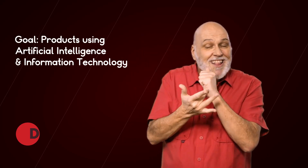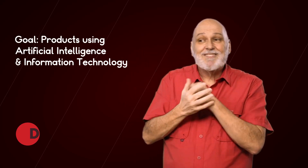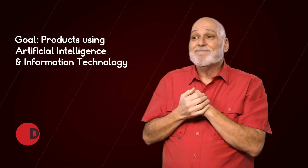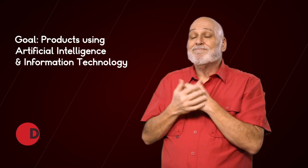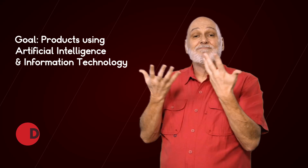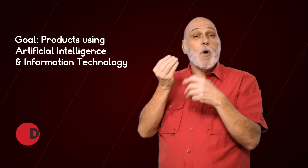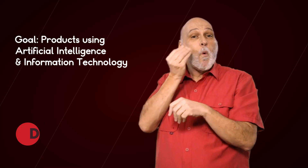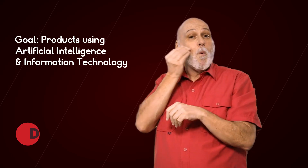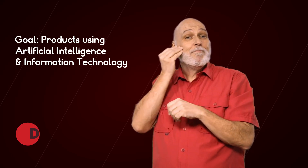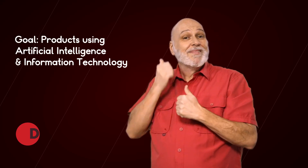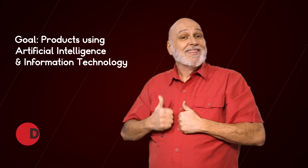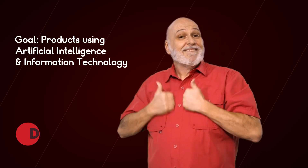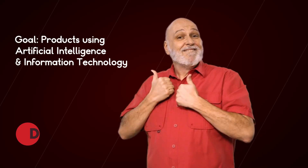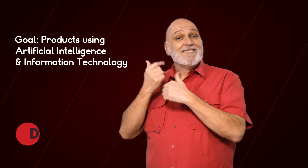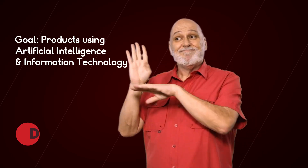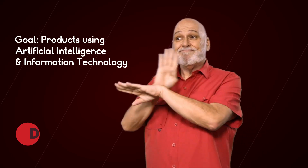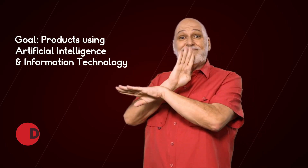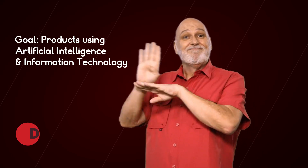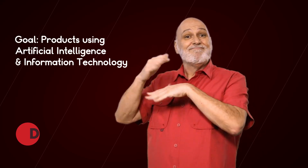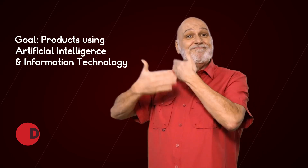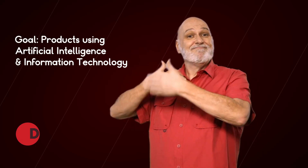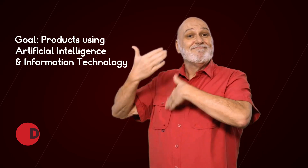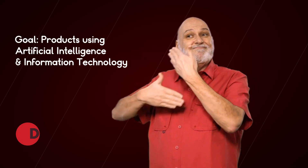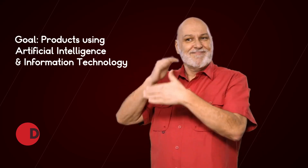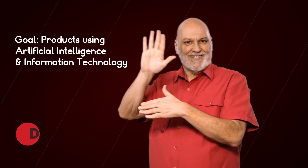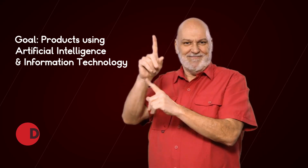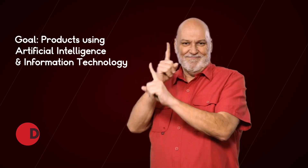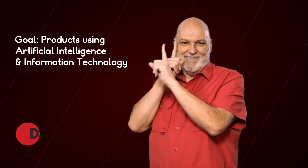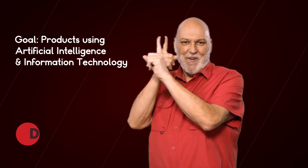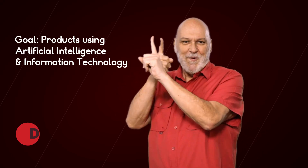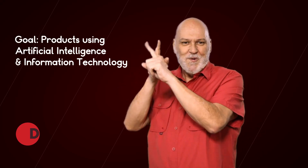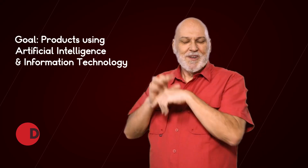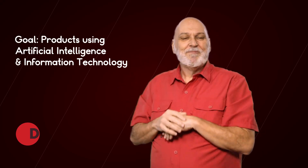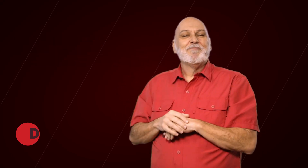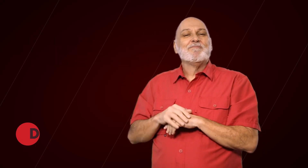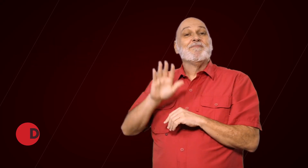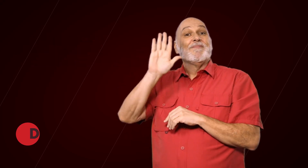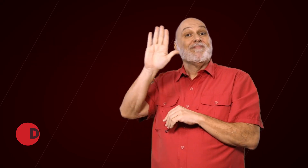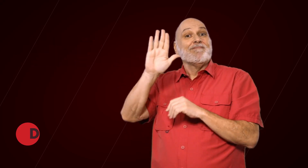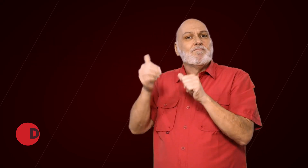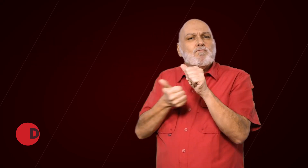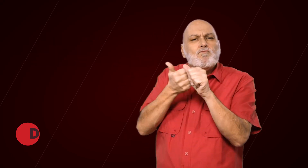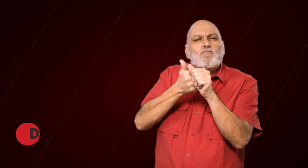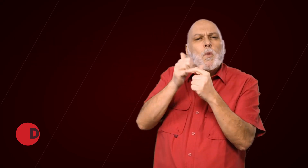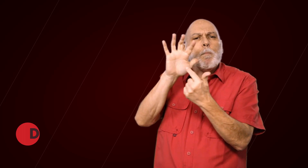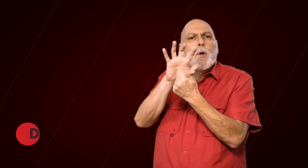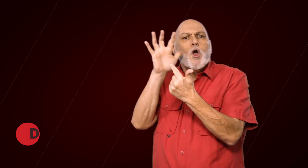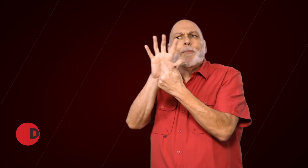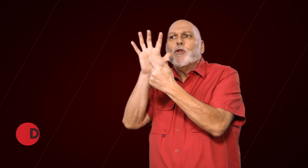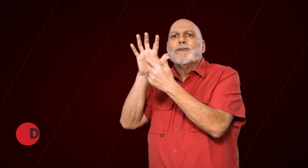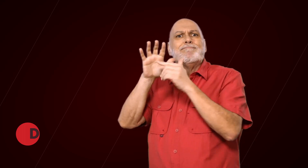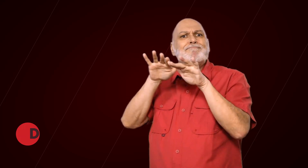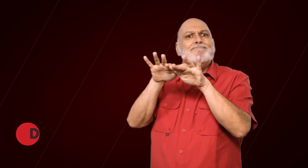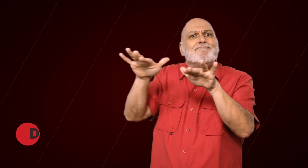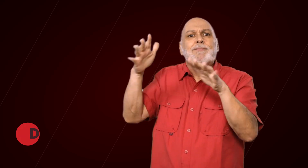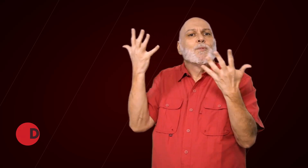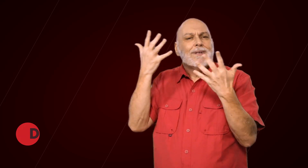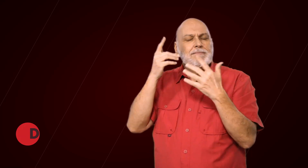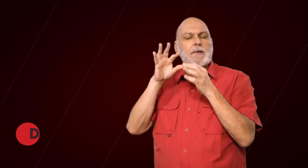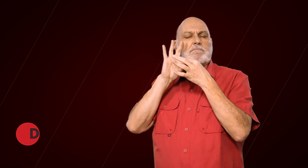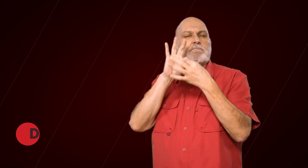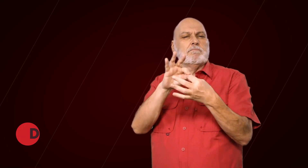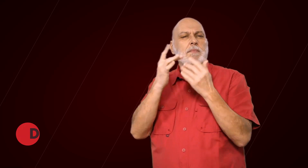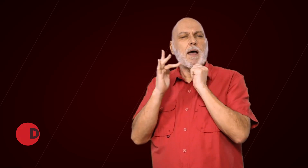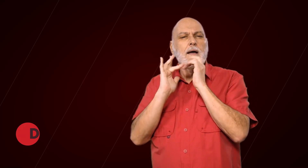education, technology and home life.